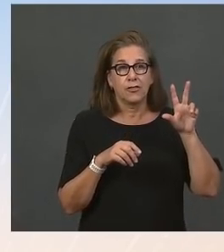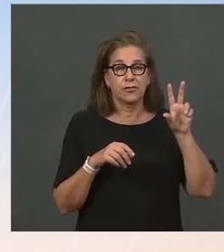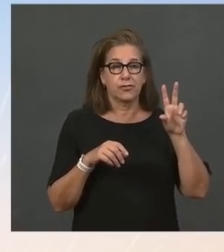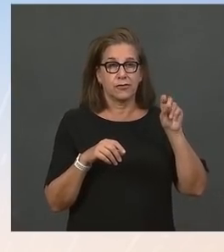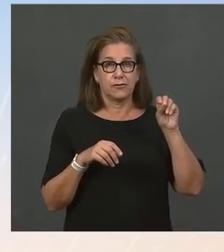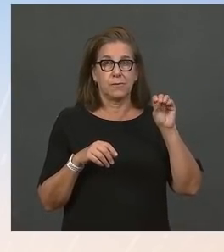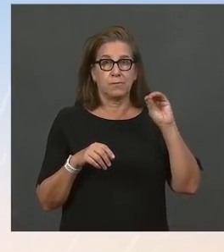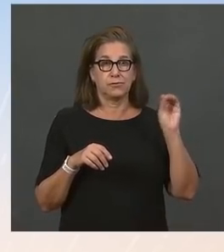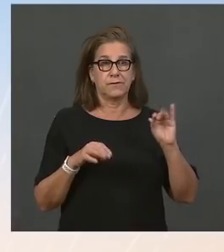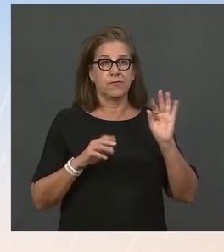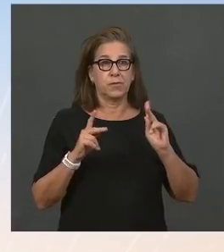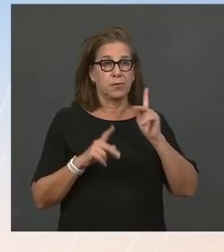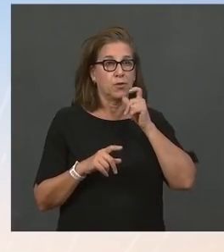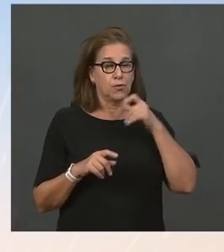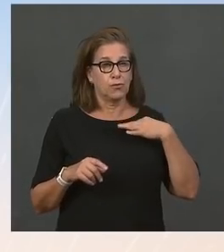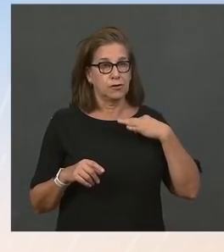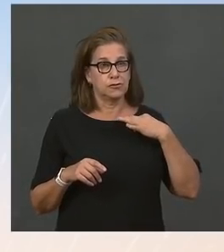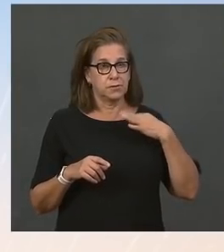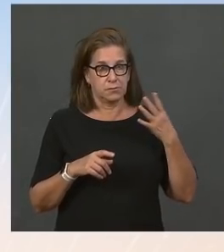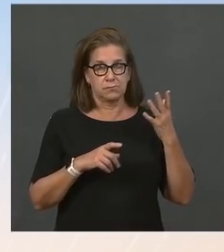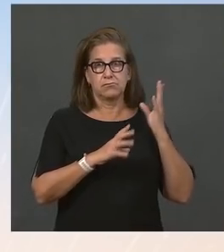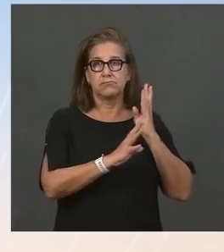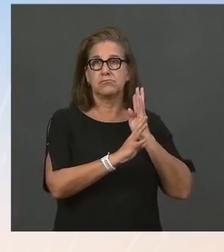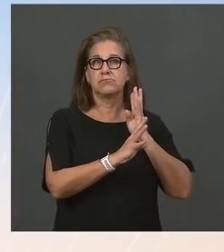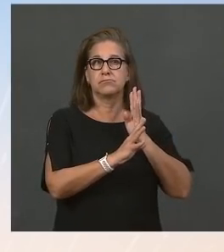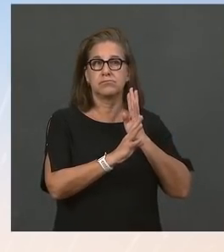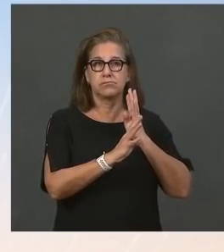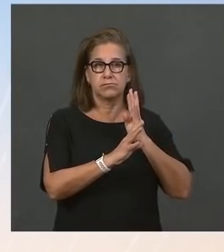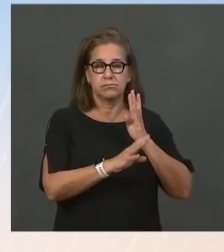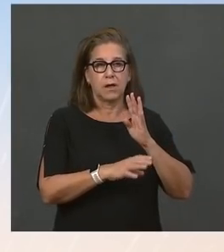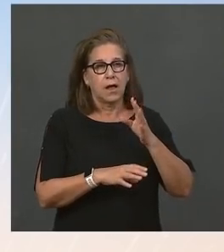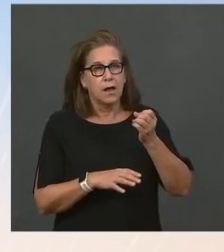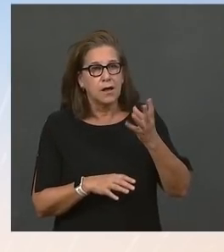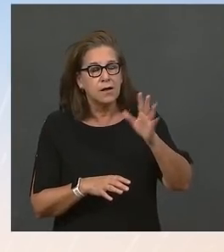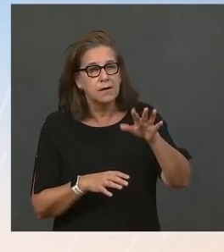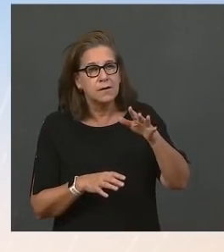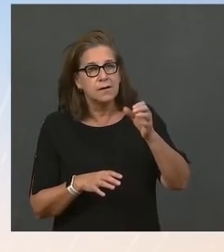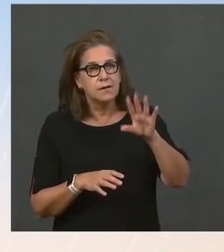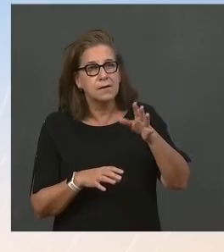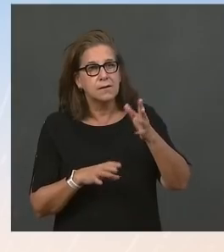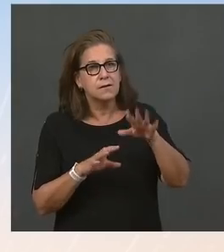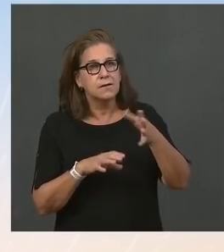And now we're at nearly 80 percent of eligible adults or people who are eli- --